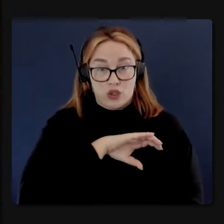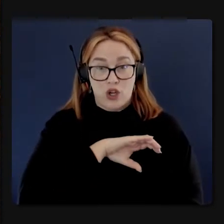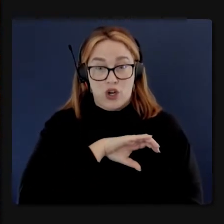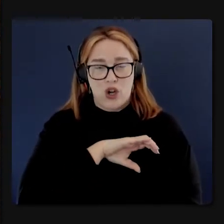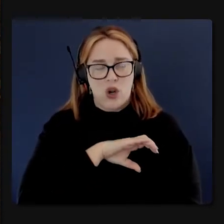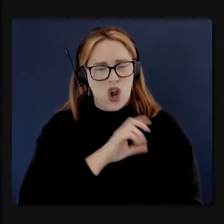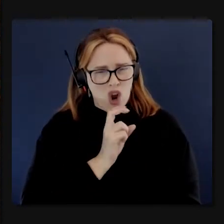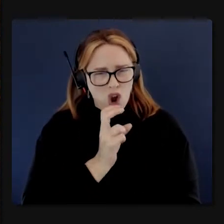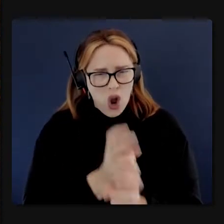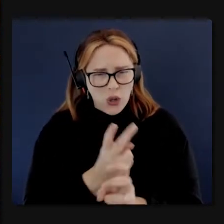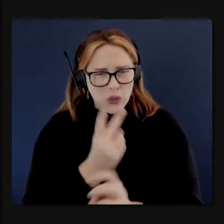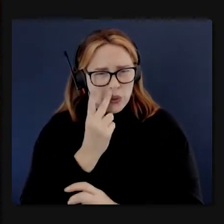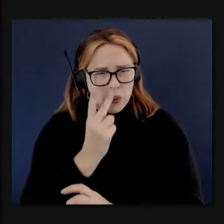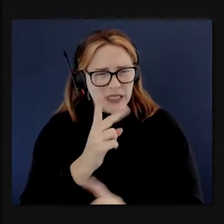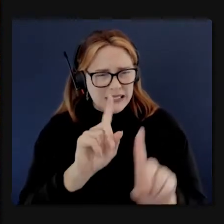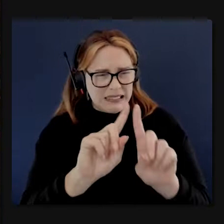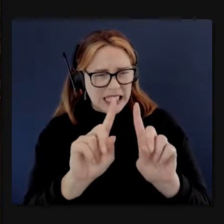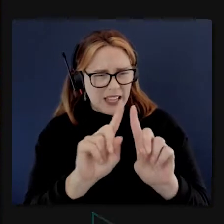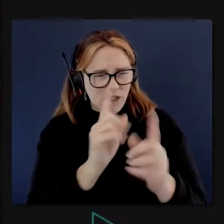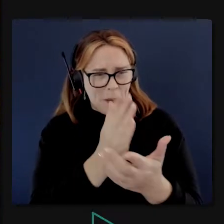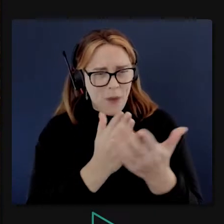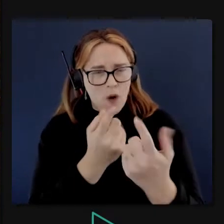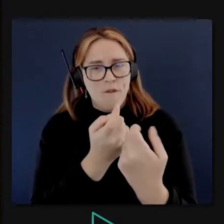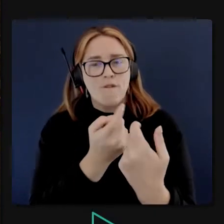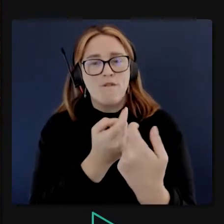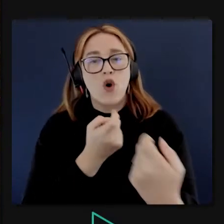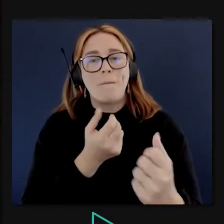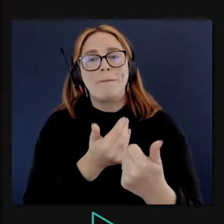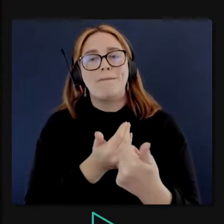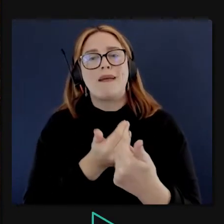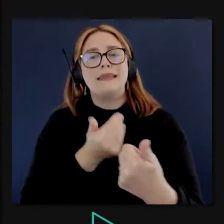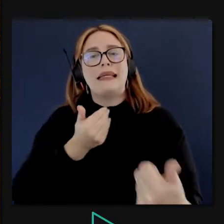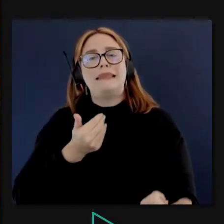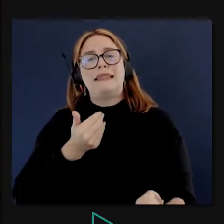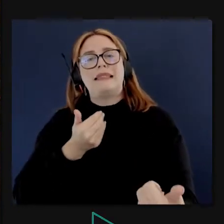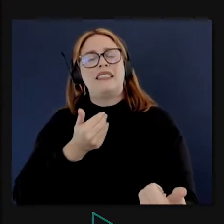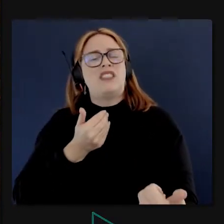that aren't distinguishable at a distance, it's just a waste of CPU cycles.